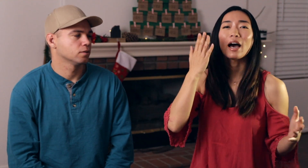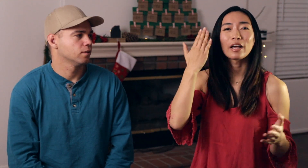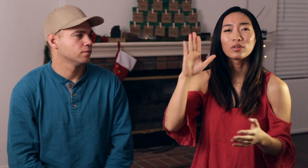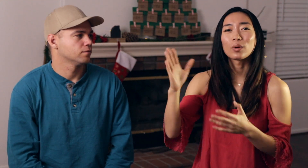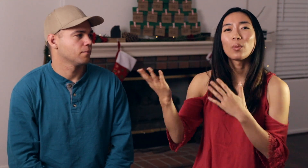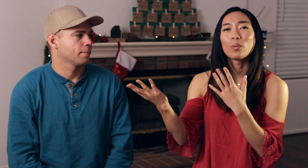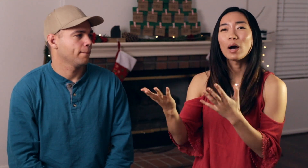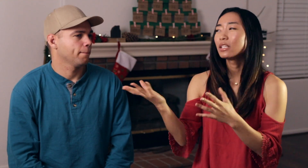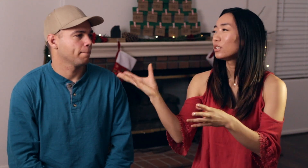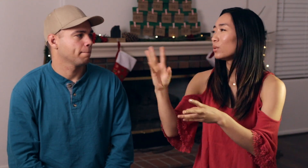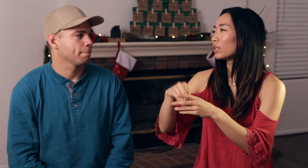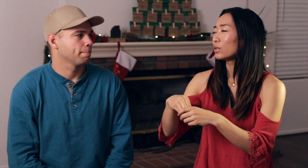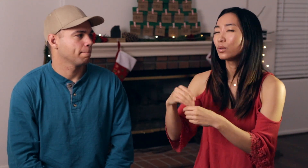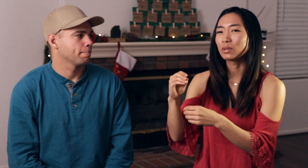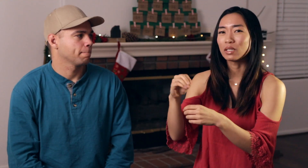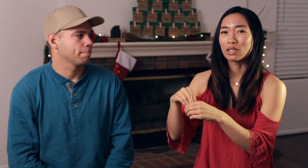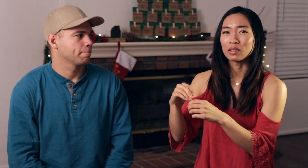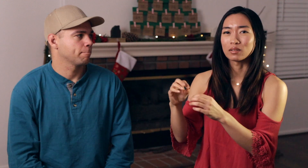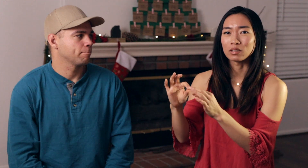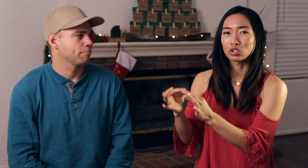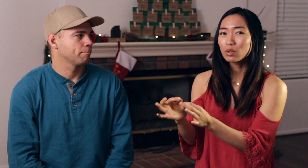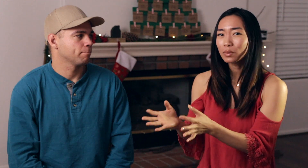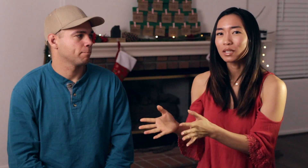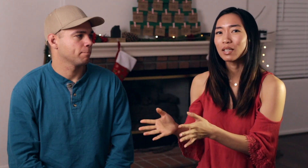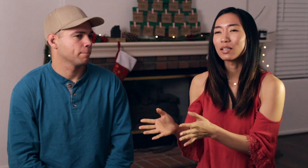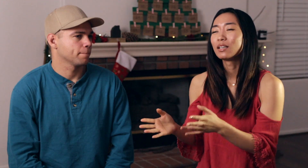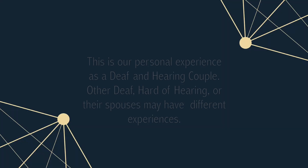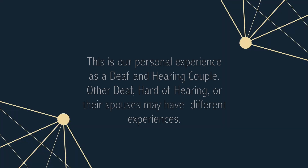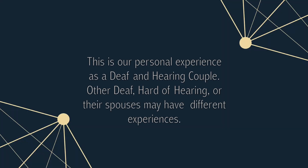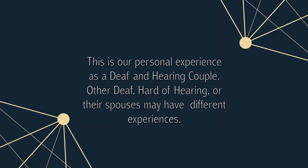I don't know what to include in interpreting